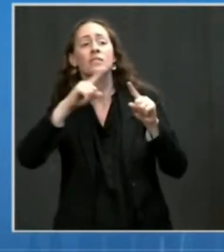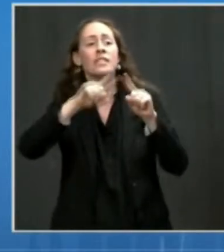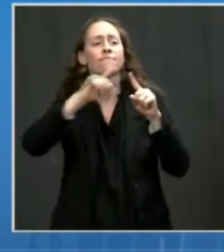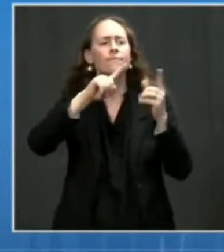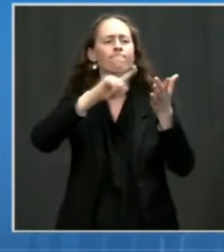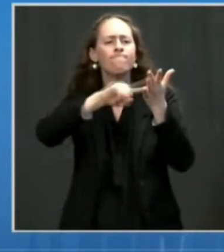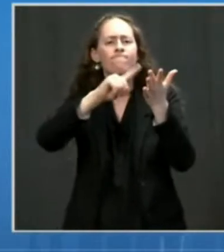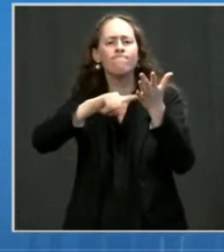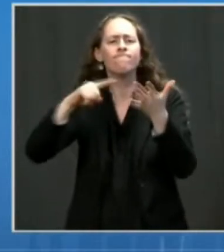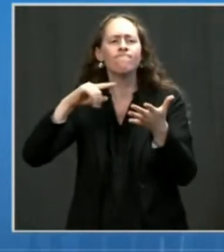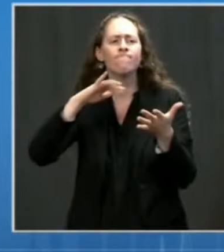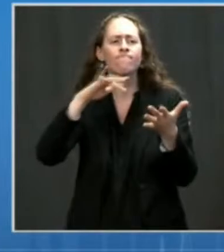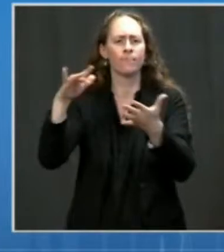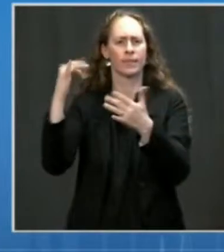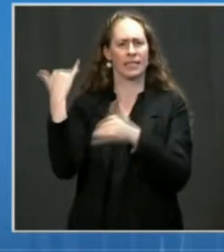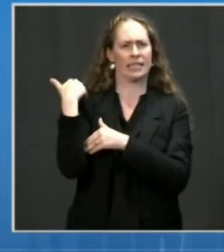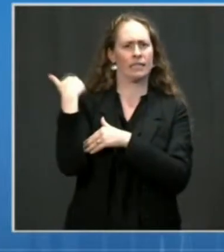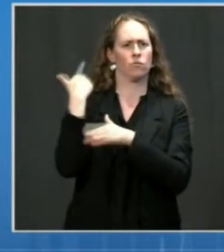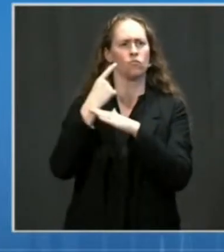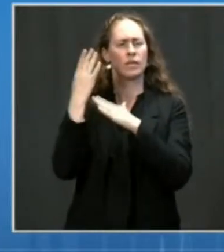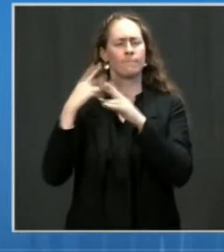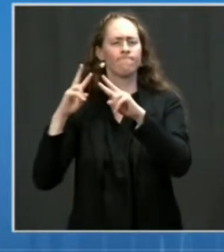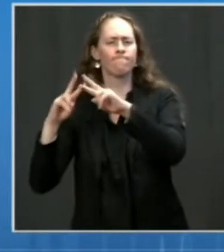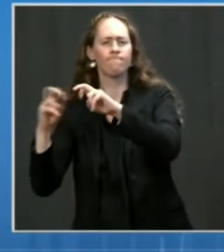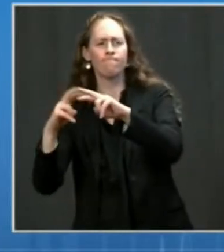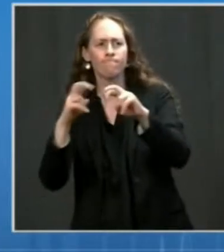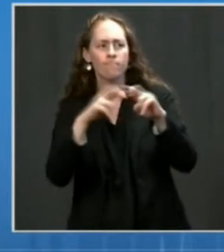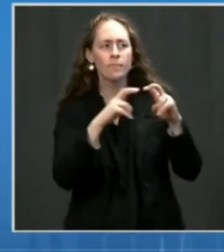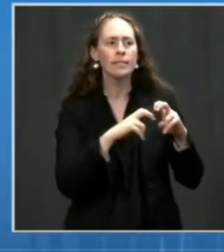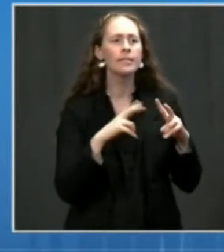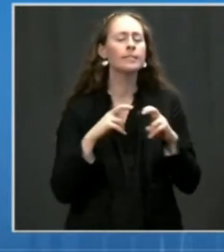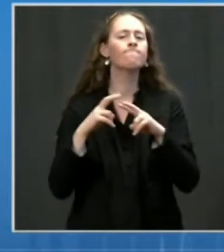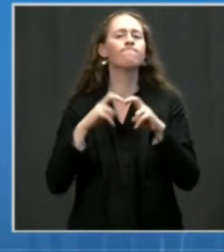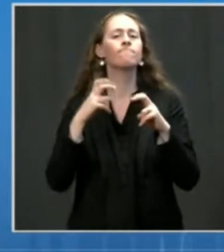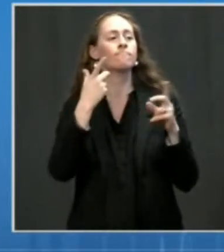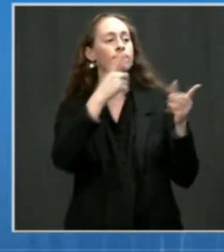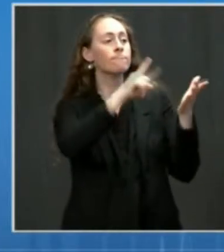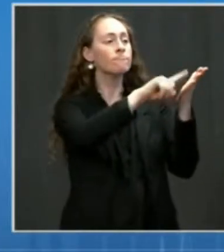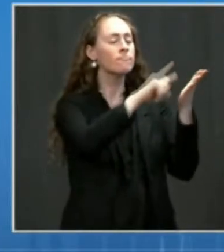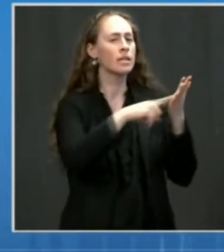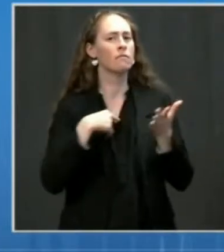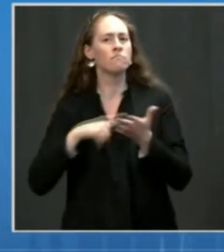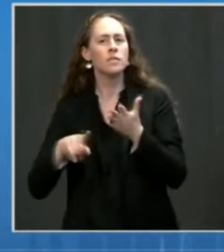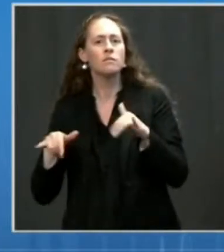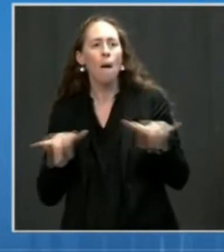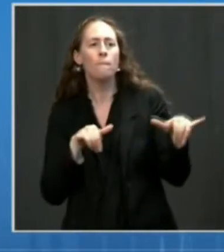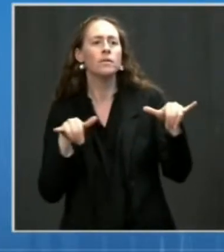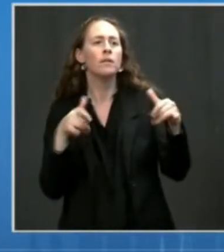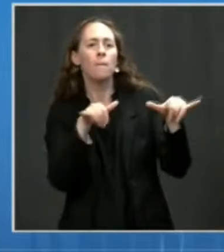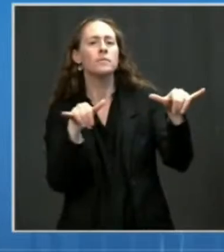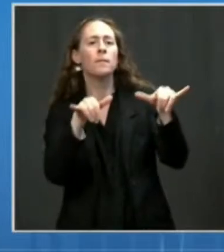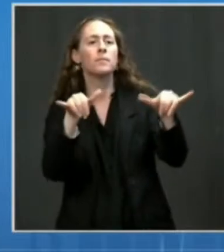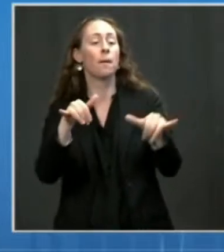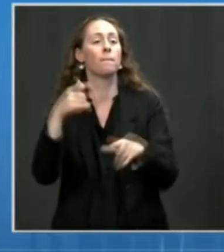SINCE THOSE DATA WERE RELEASED, SEVERAL OTHER STUDIES HAVE BEEN RELEASED OVER JUST THIS PAST